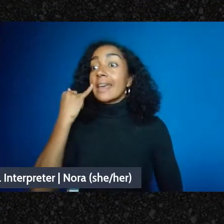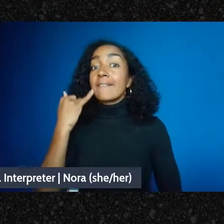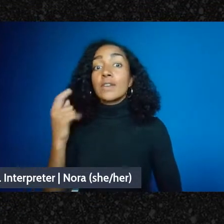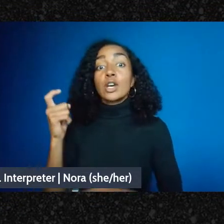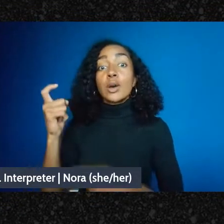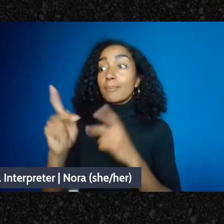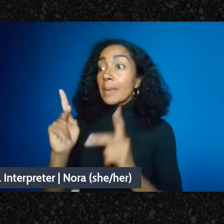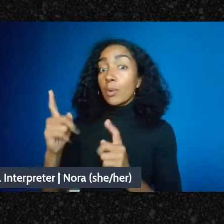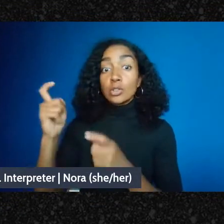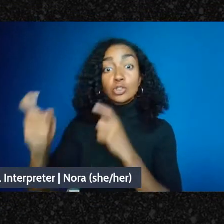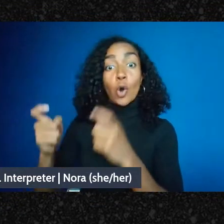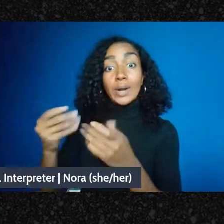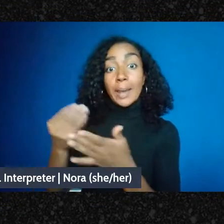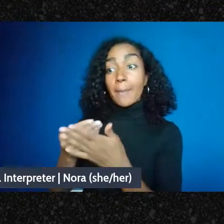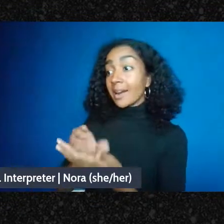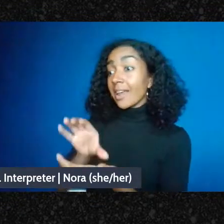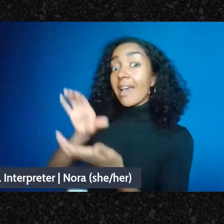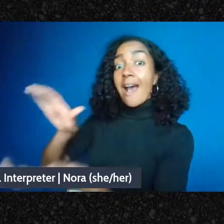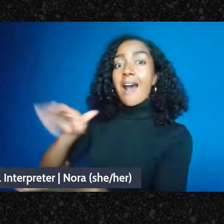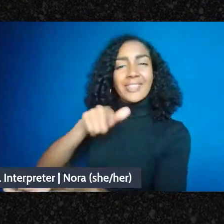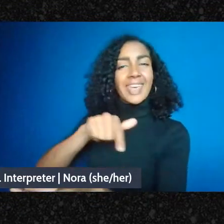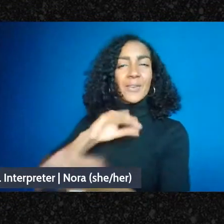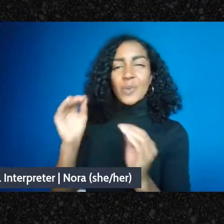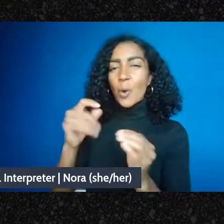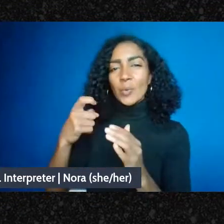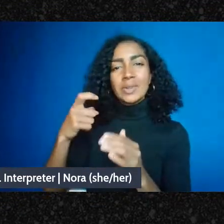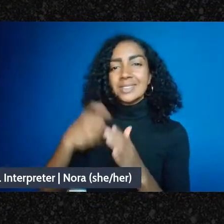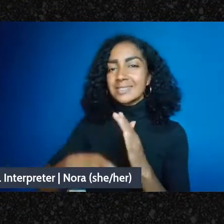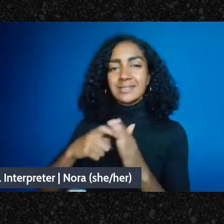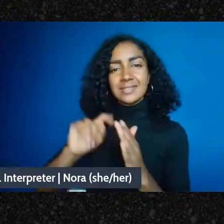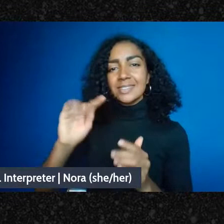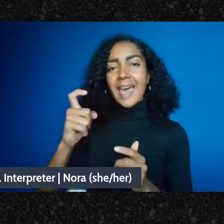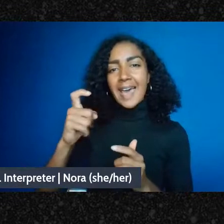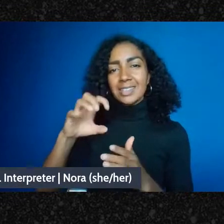that the organization itself doesn't pay taxes in either of these models.